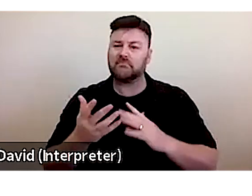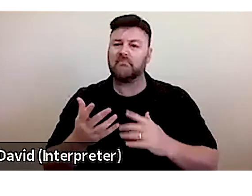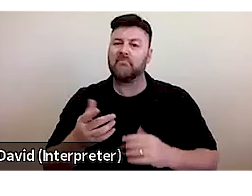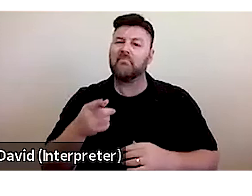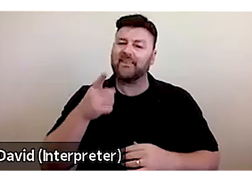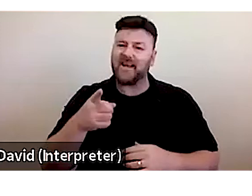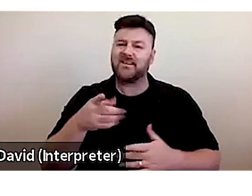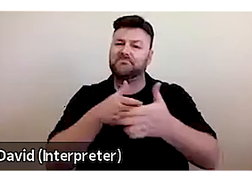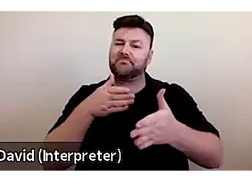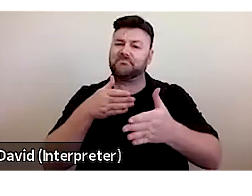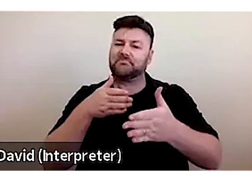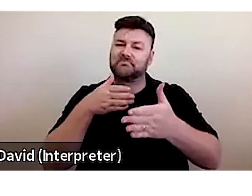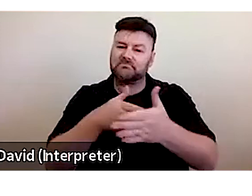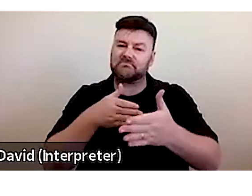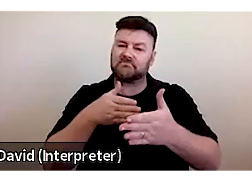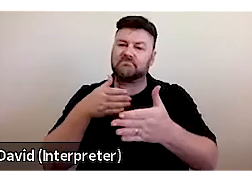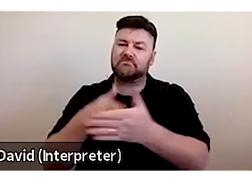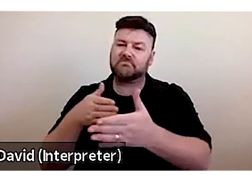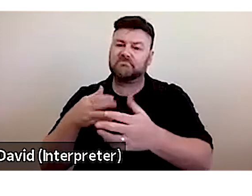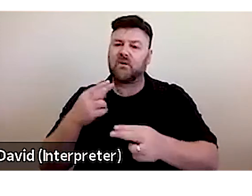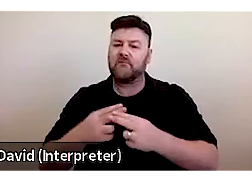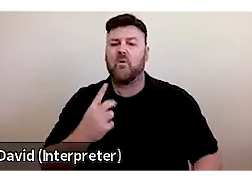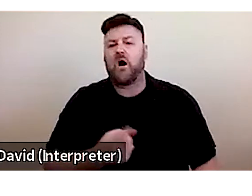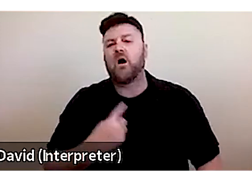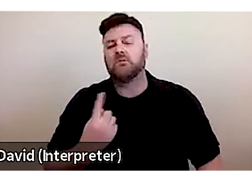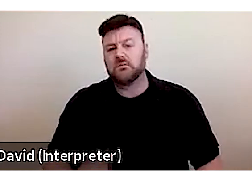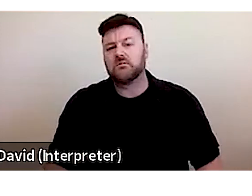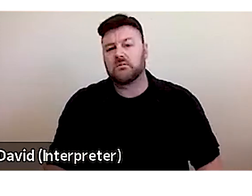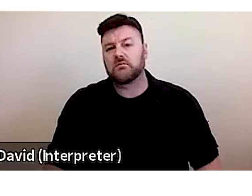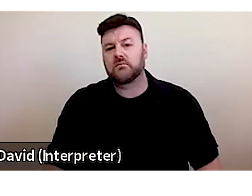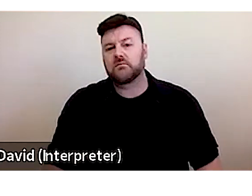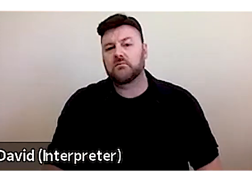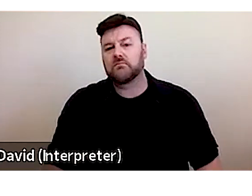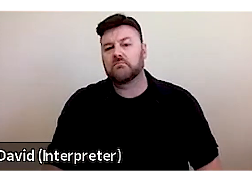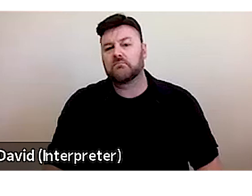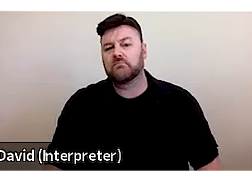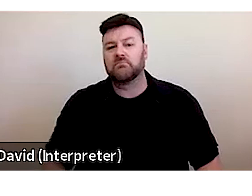A hindrance for people operating in this field and that has to end.